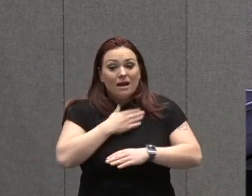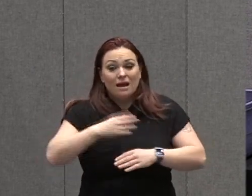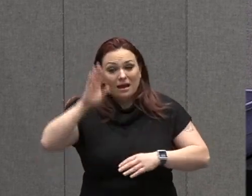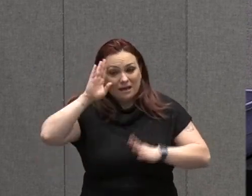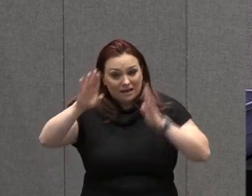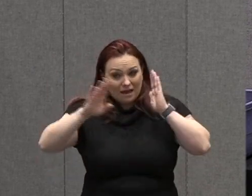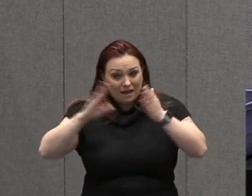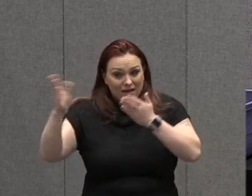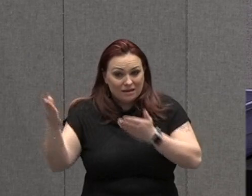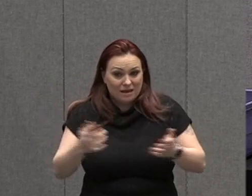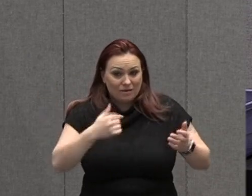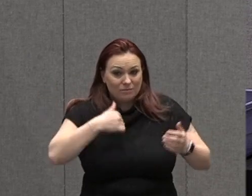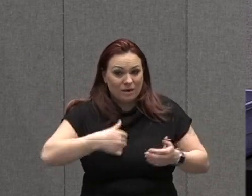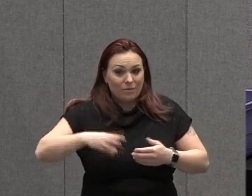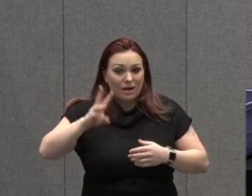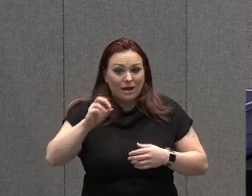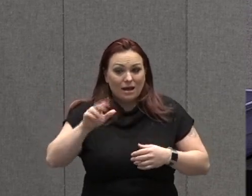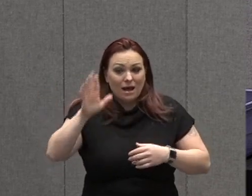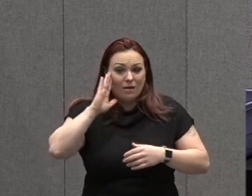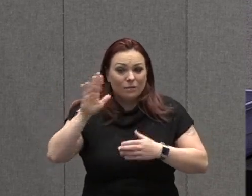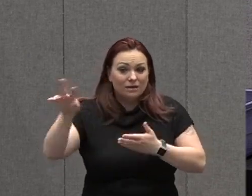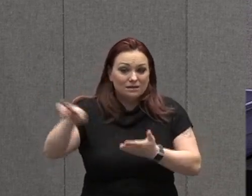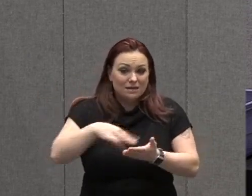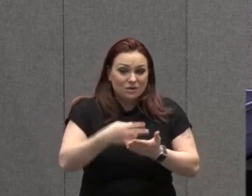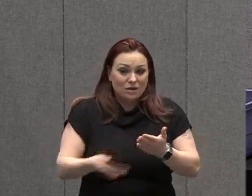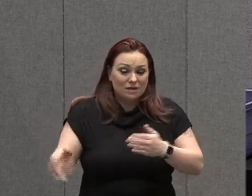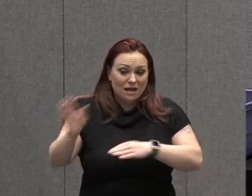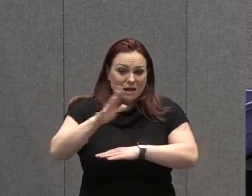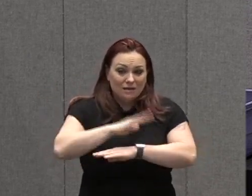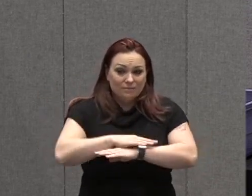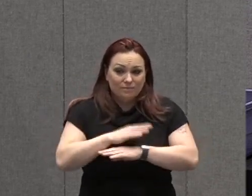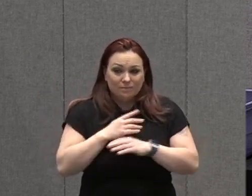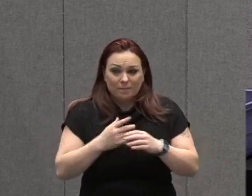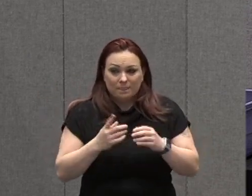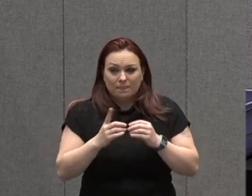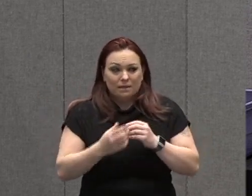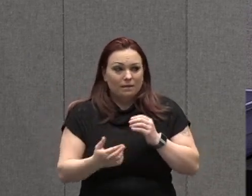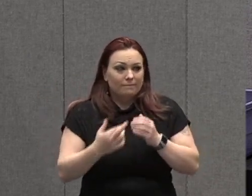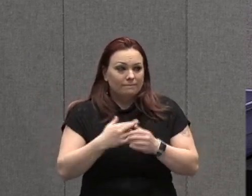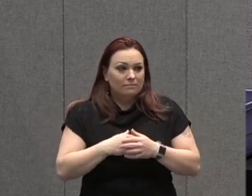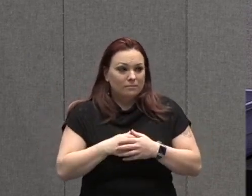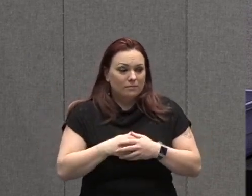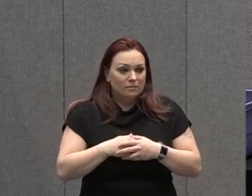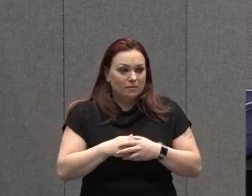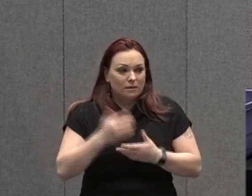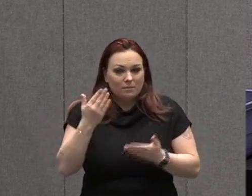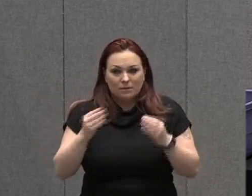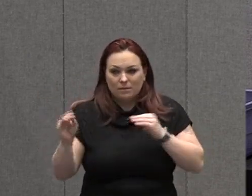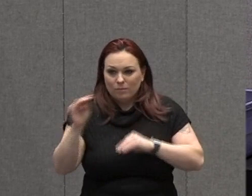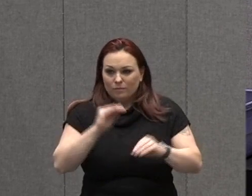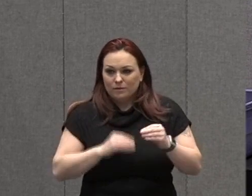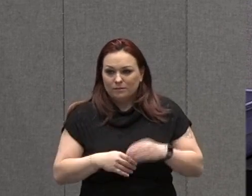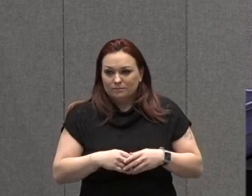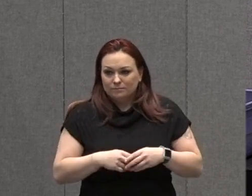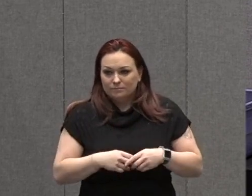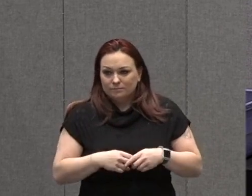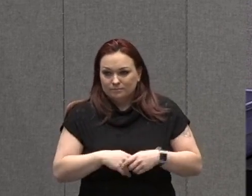Hey hey carry me away, I'm gonna dance all day. Let's review it one time with the movement because that might help, okay?